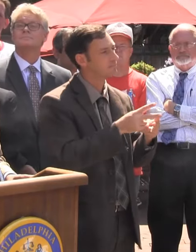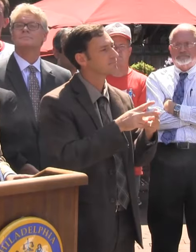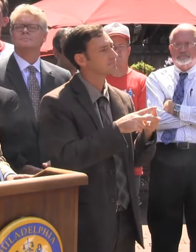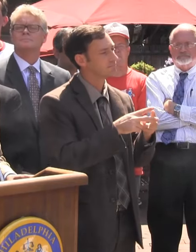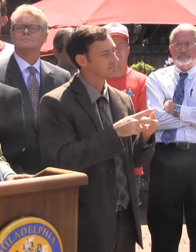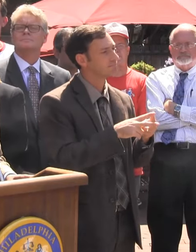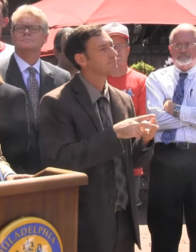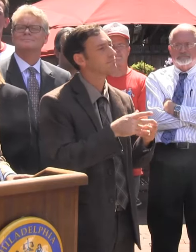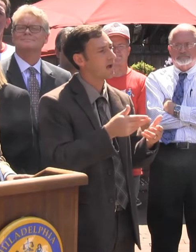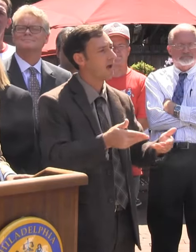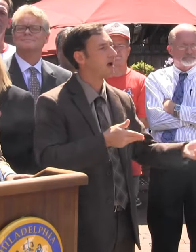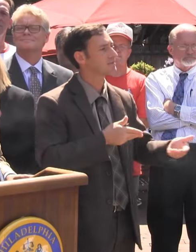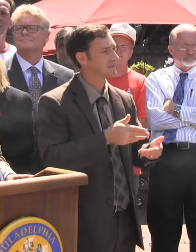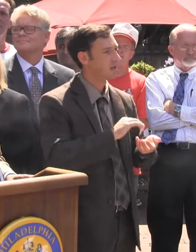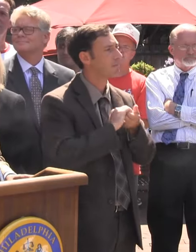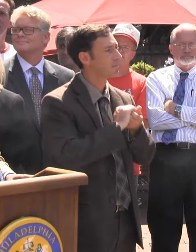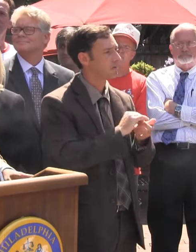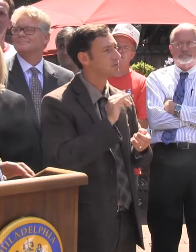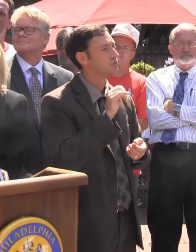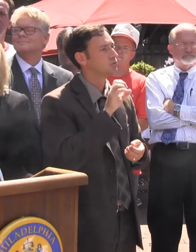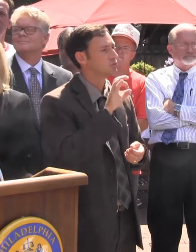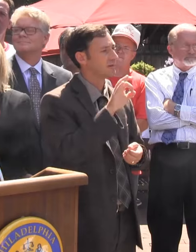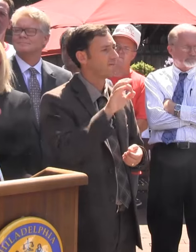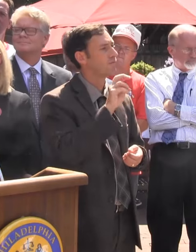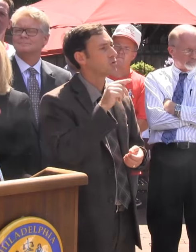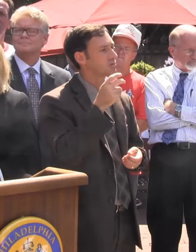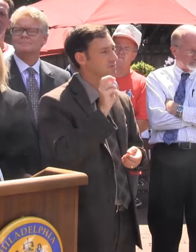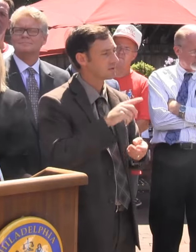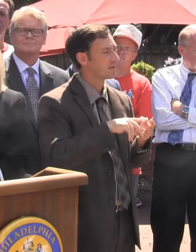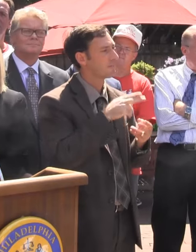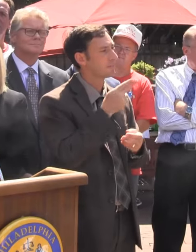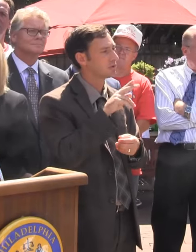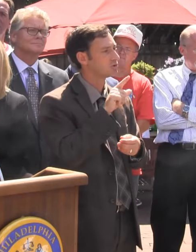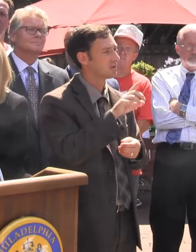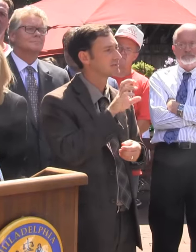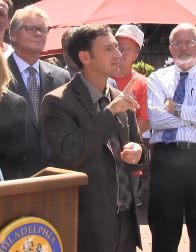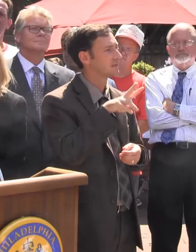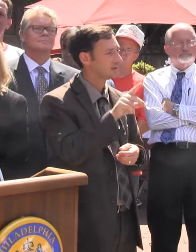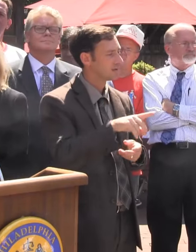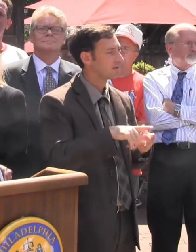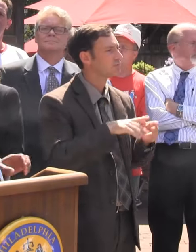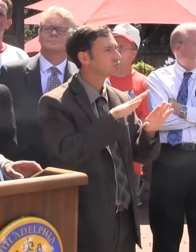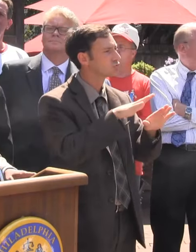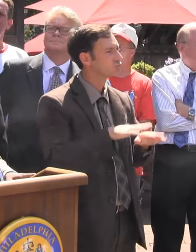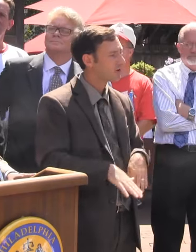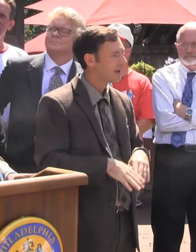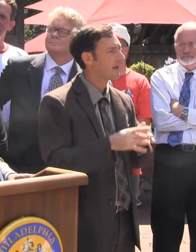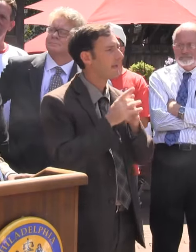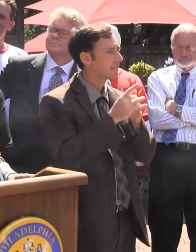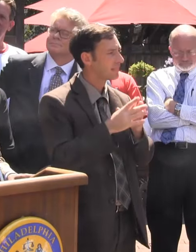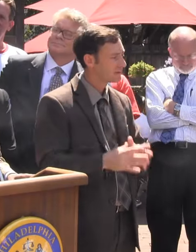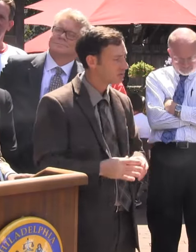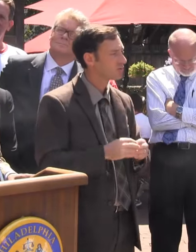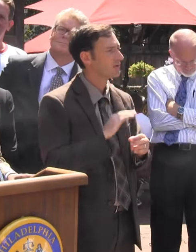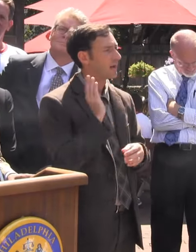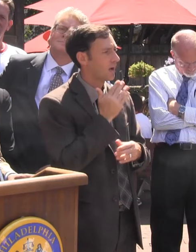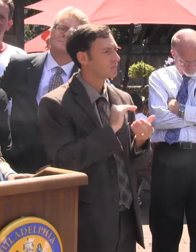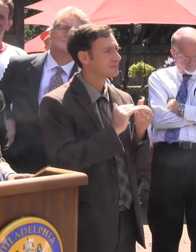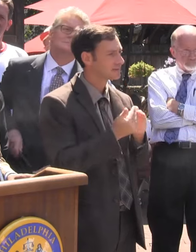our hospitality partners, certainly Jack Ferguson PHLCDB, great leader in our city and Ed Gross